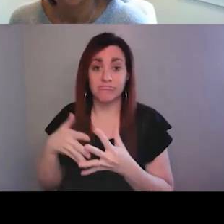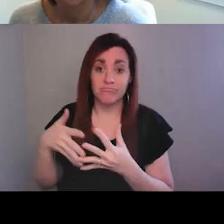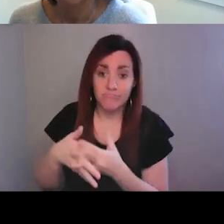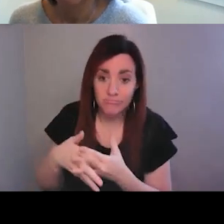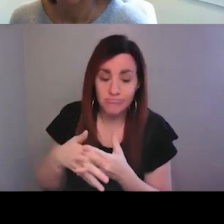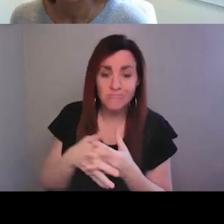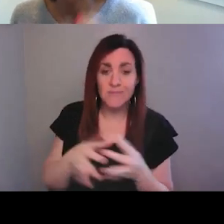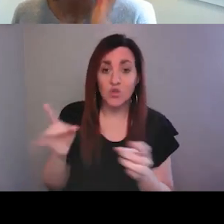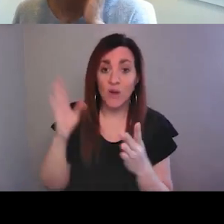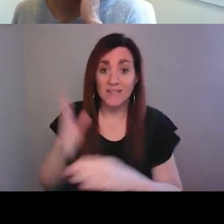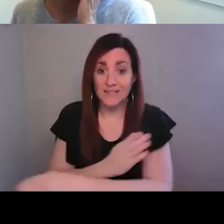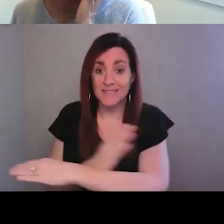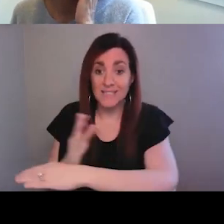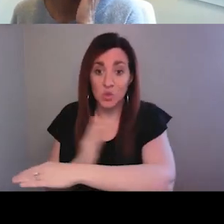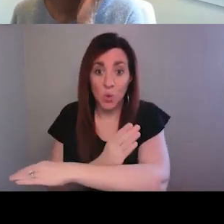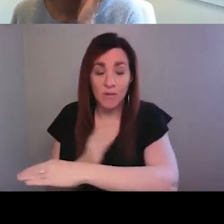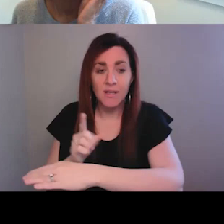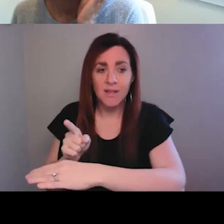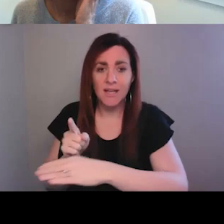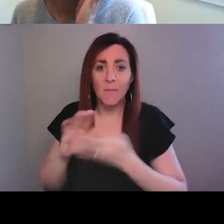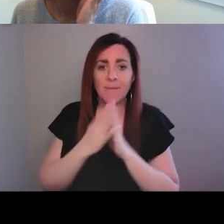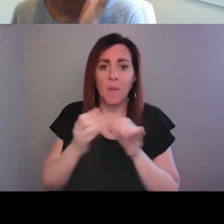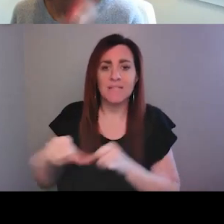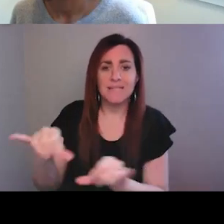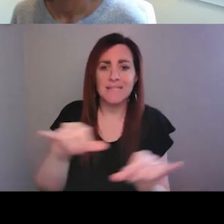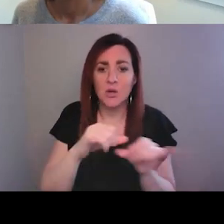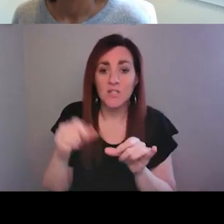CRISIS CONTINUUM AND MAKING IT STANDARDIZED FOR ALL PAYERS